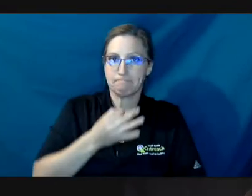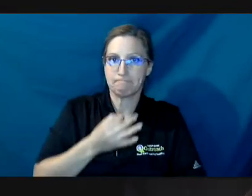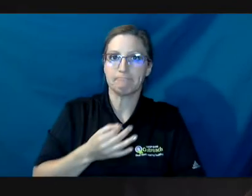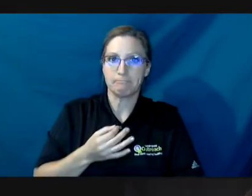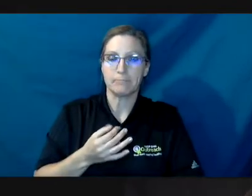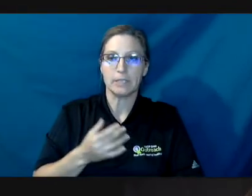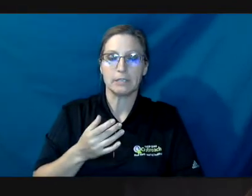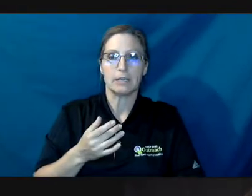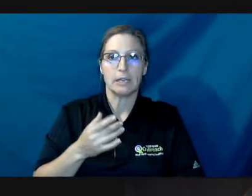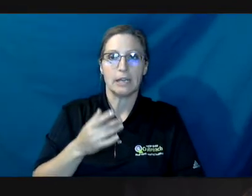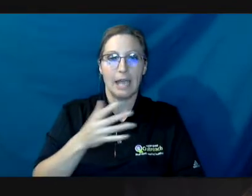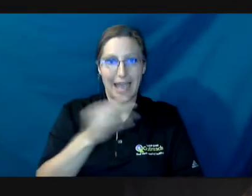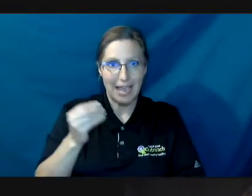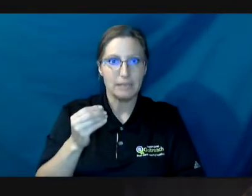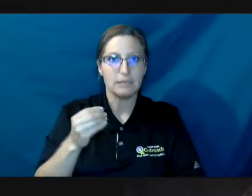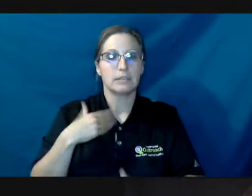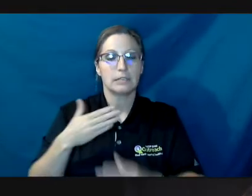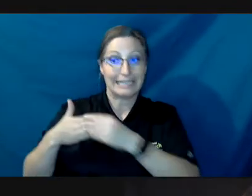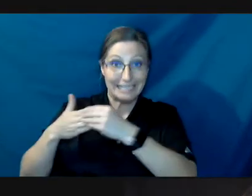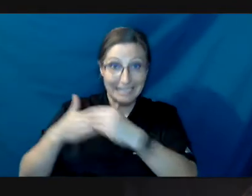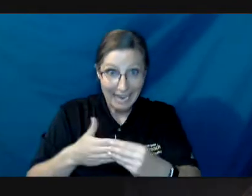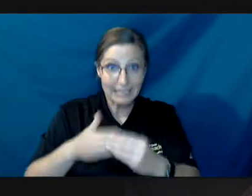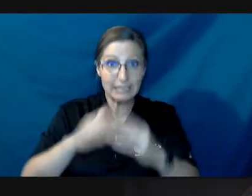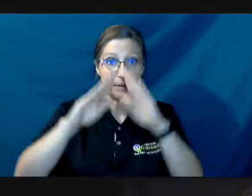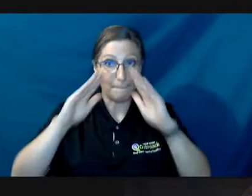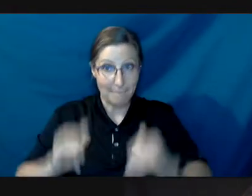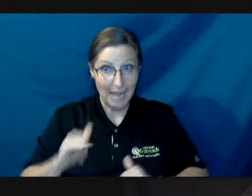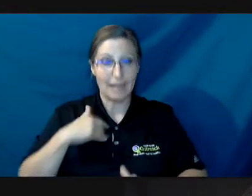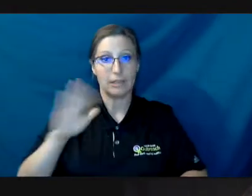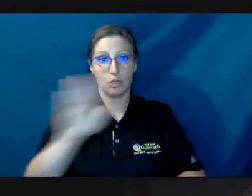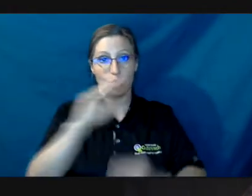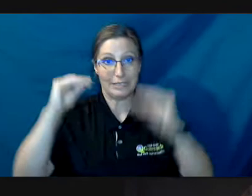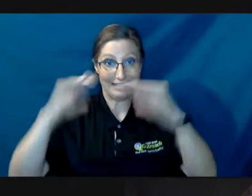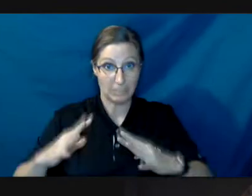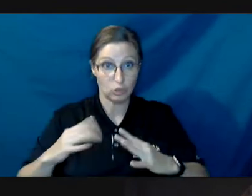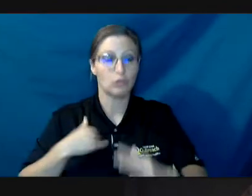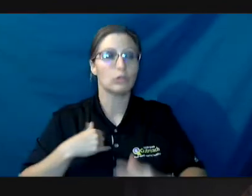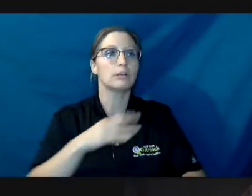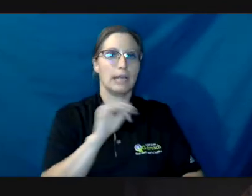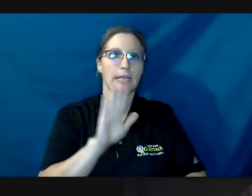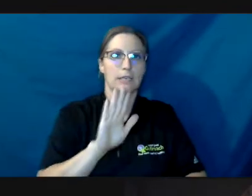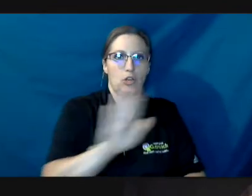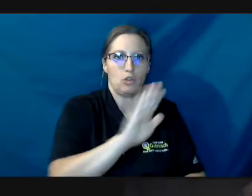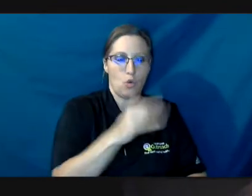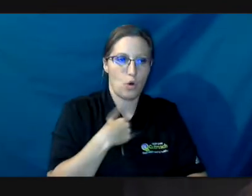It's guided and directed by a teacher a licensed teacher .